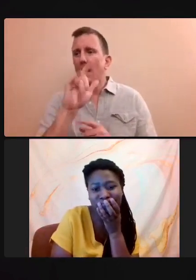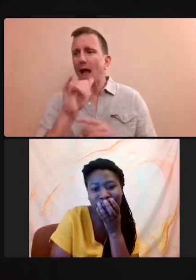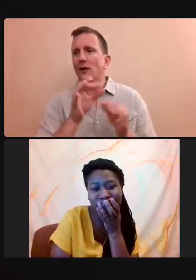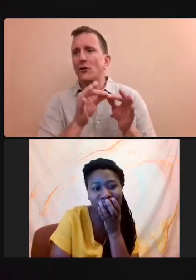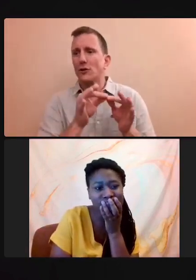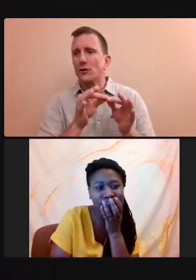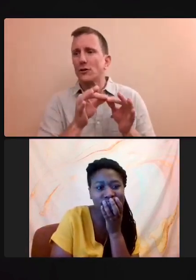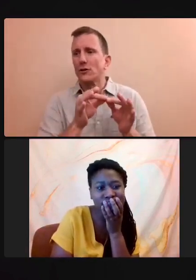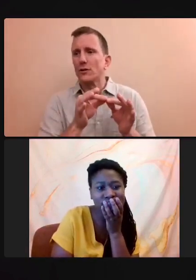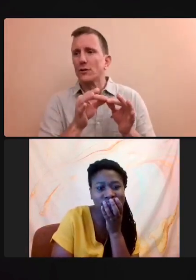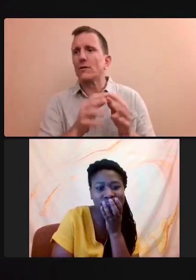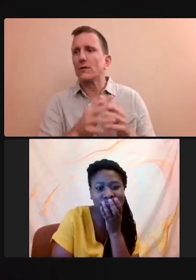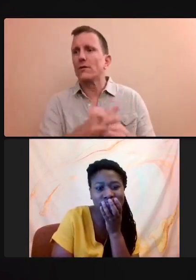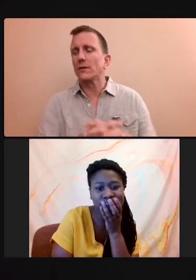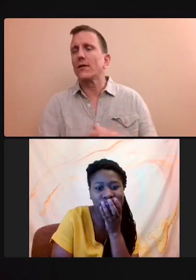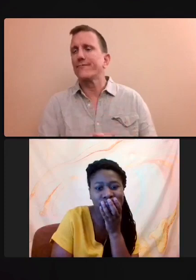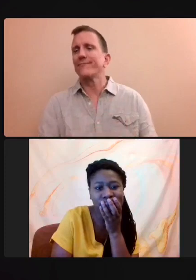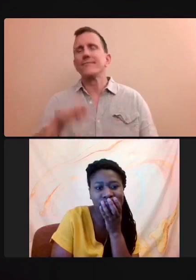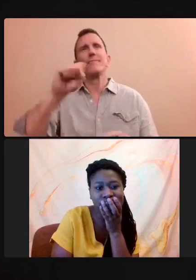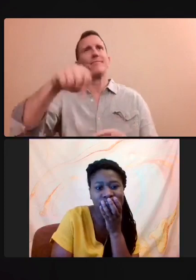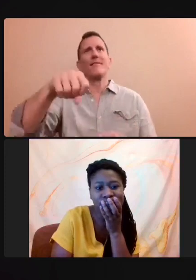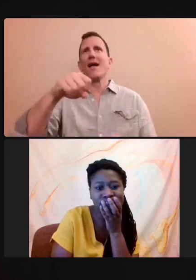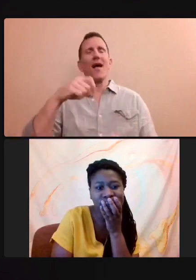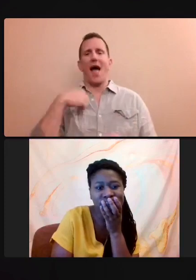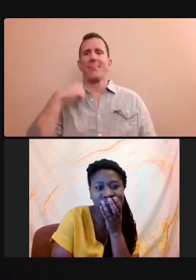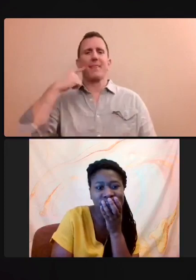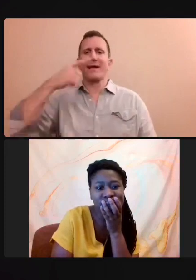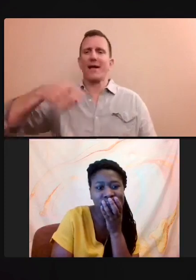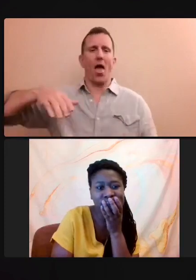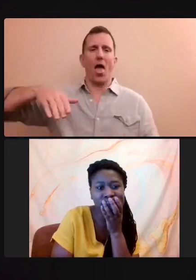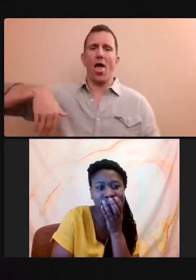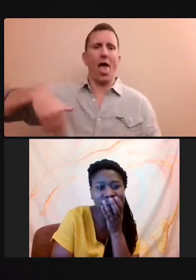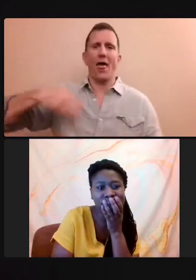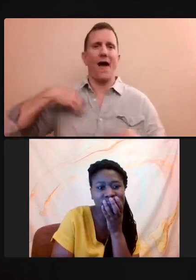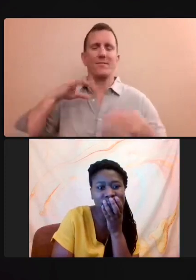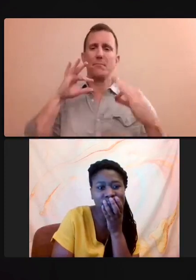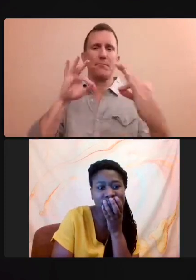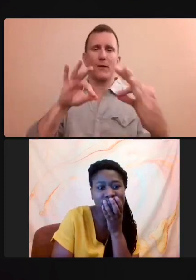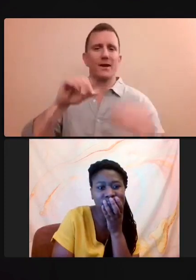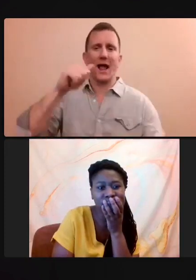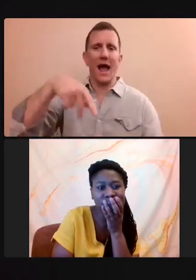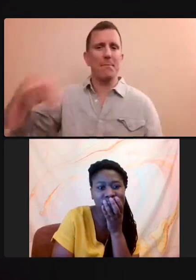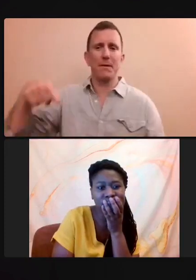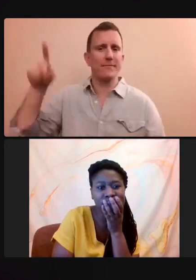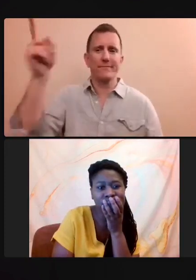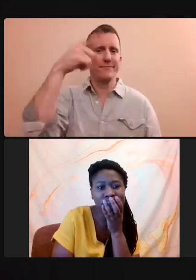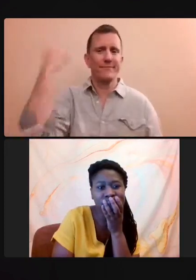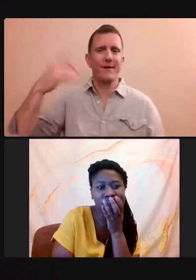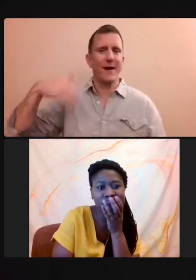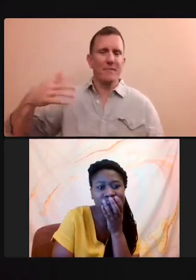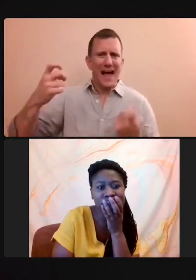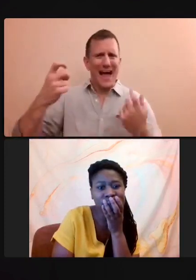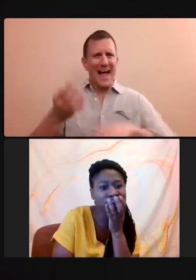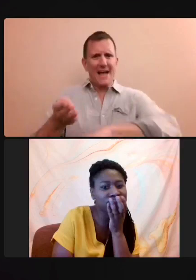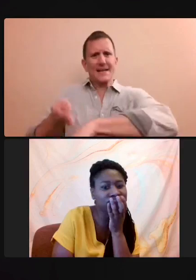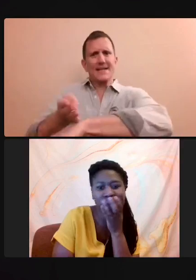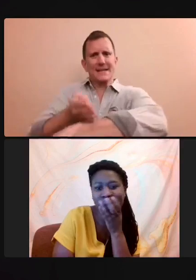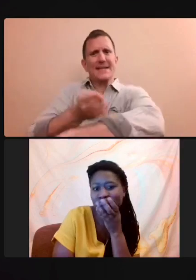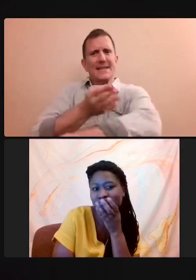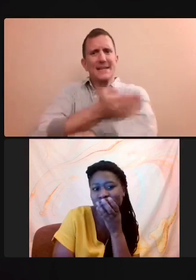There's a live transcripts app, so you can use that either on your iPhone intro, but there's live transcripts.